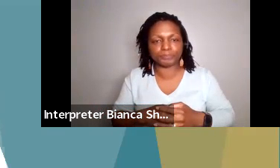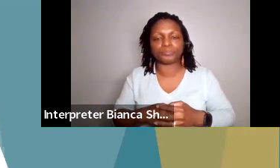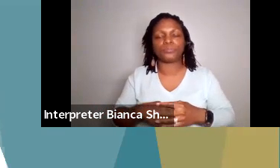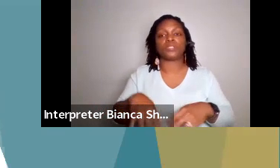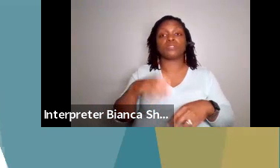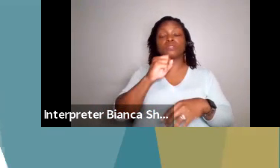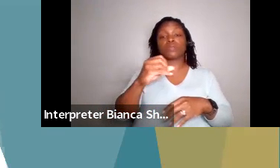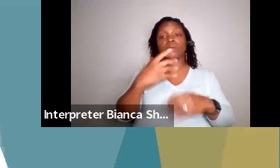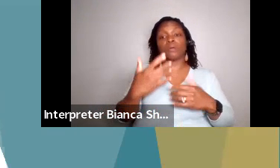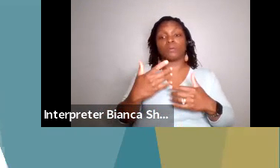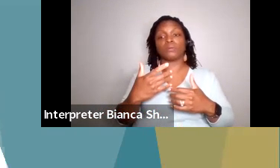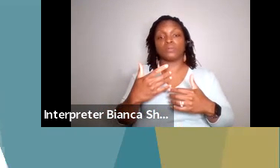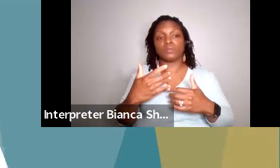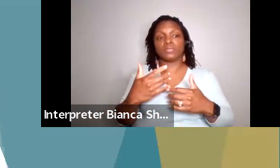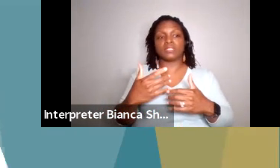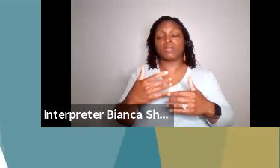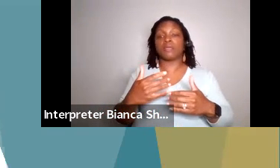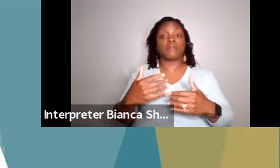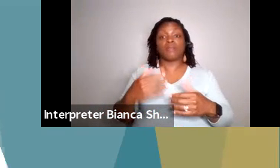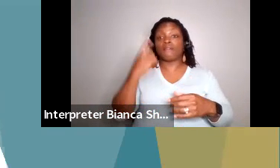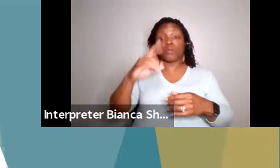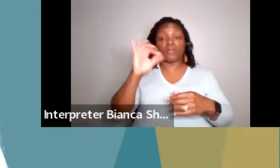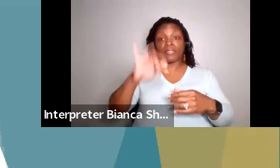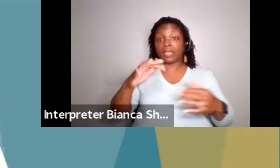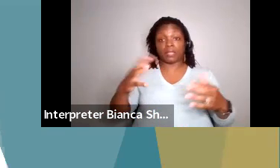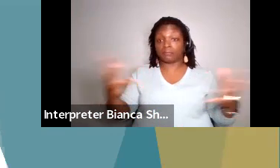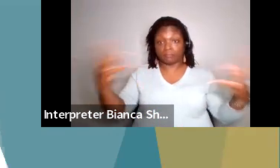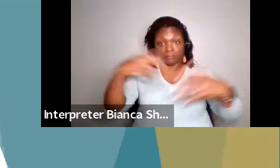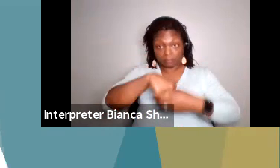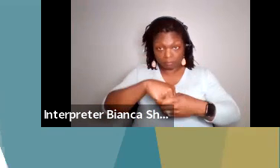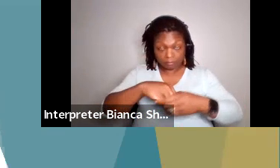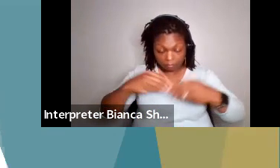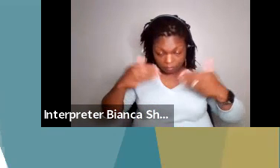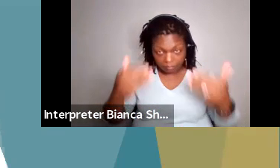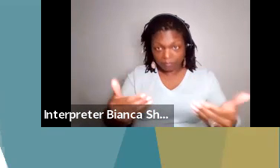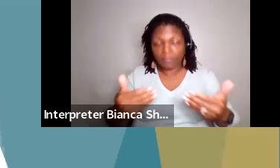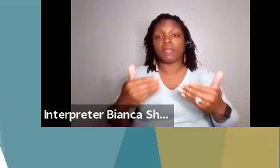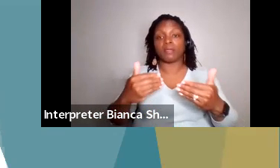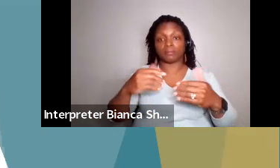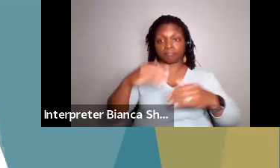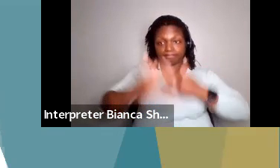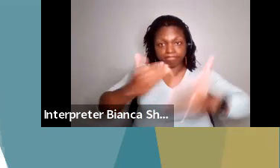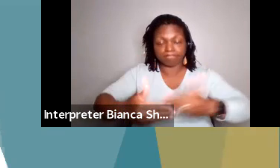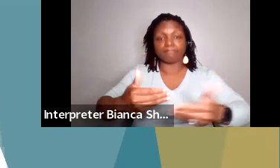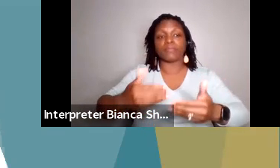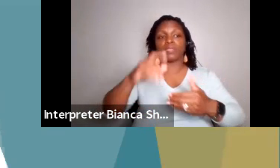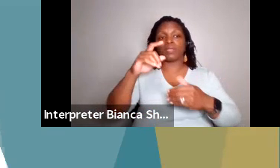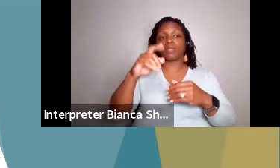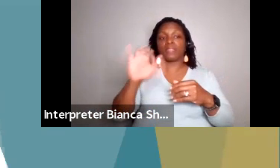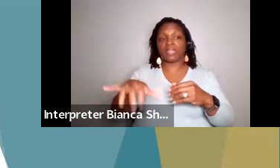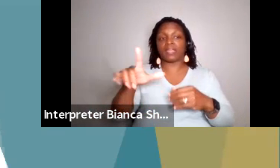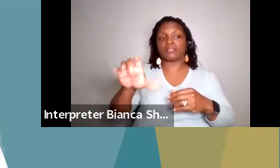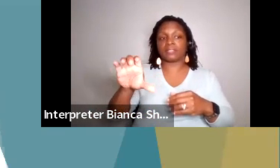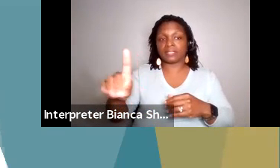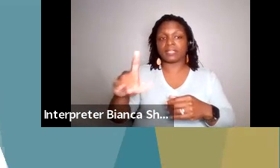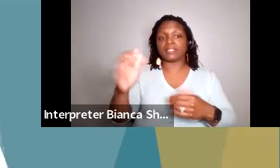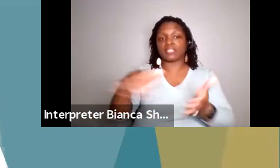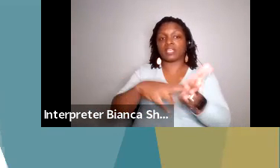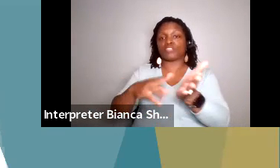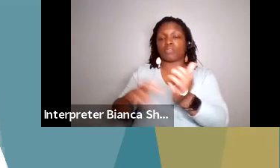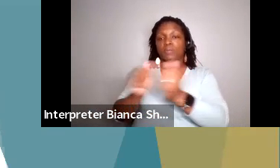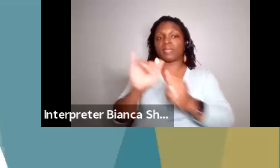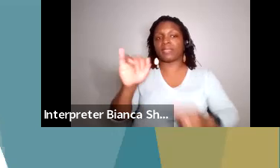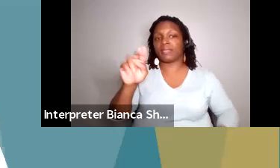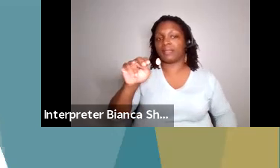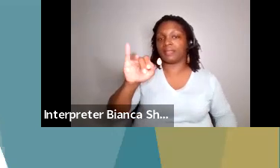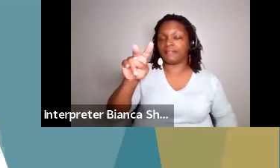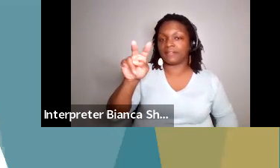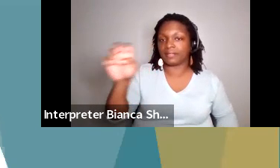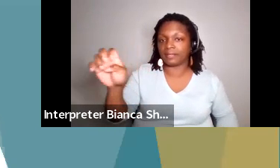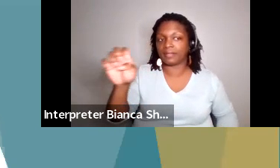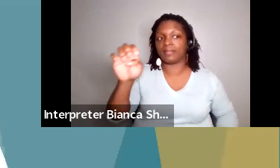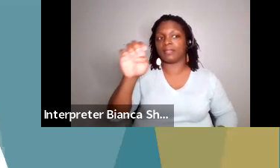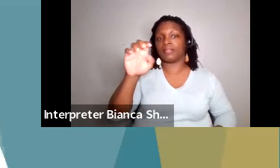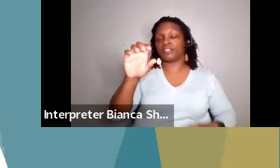So to be able to move all of this forward Louisiana commission for the deaf is contracted with nib strategies, which is the Death owned Consultant Company, and they're providing a comprehensive